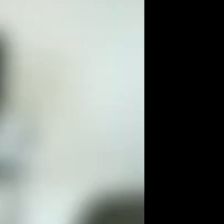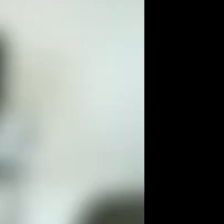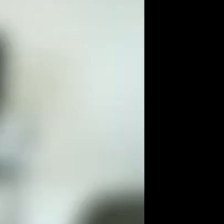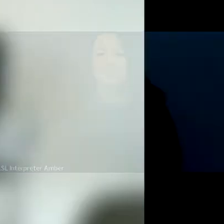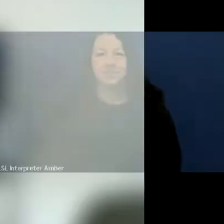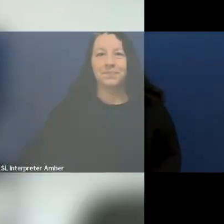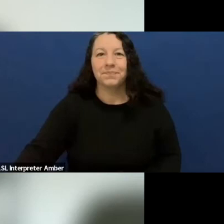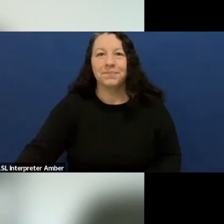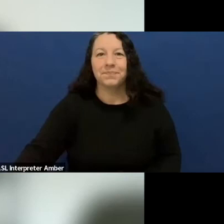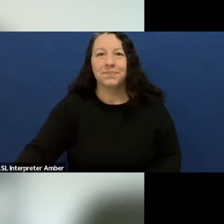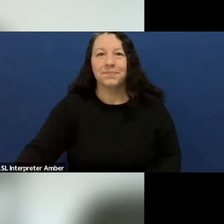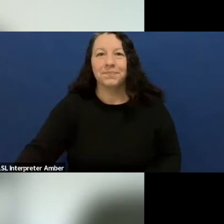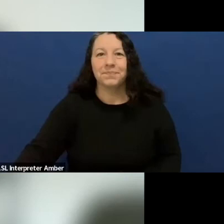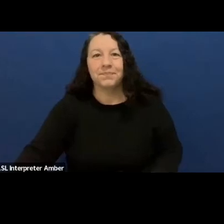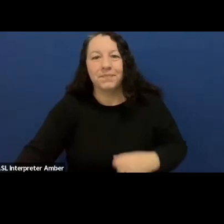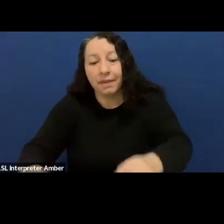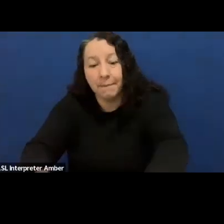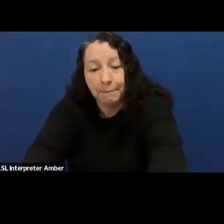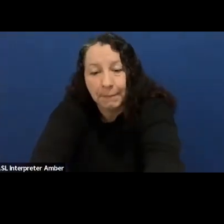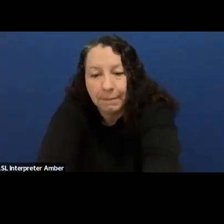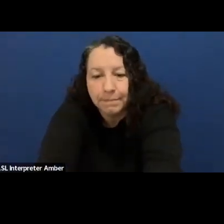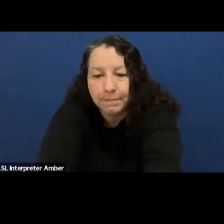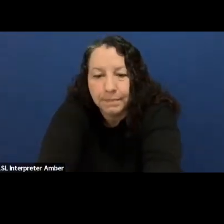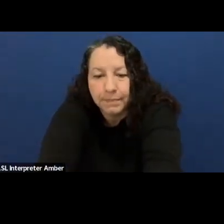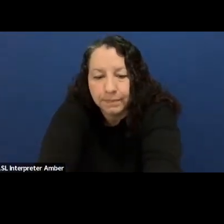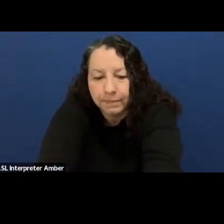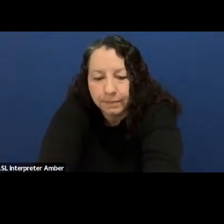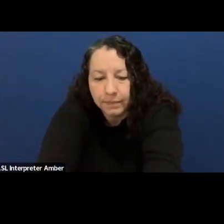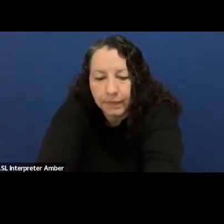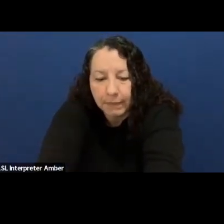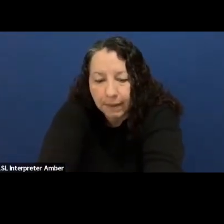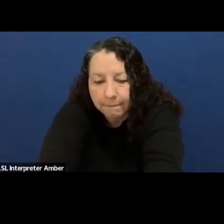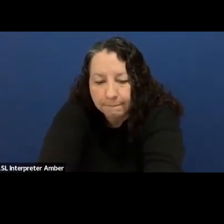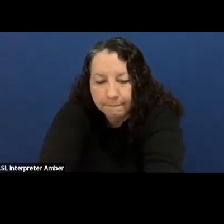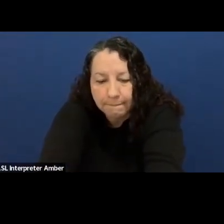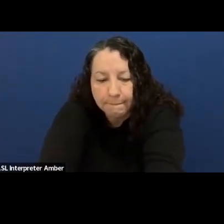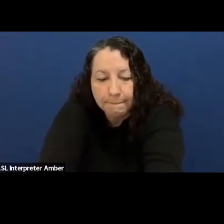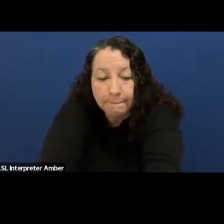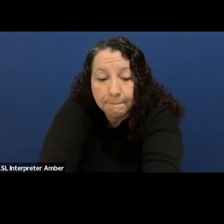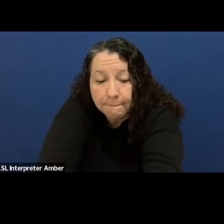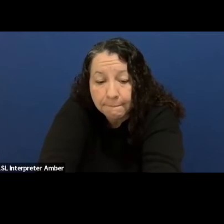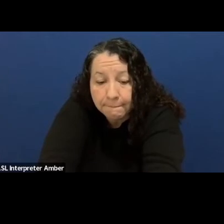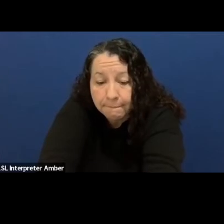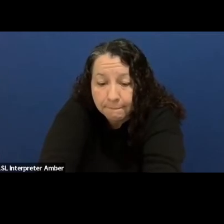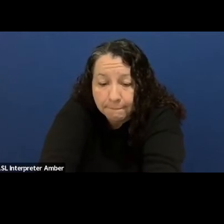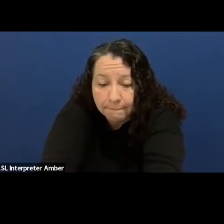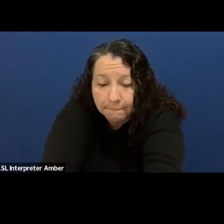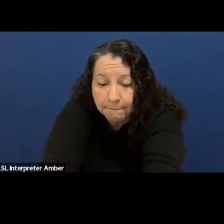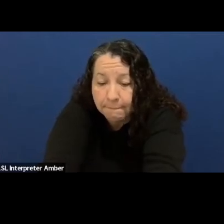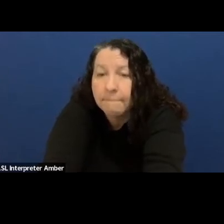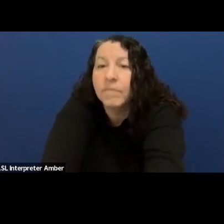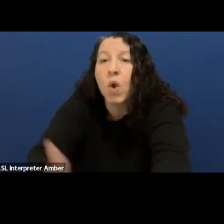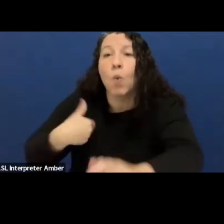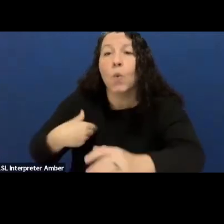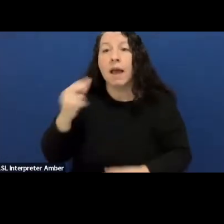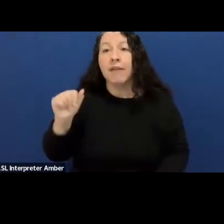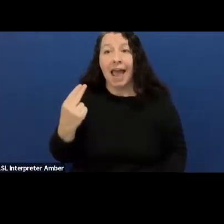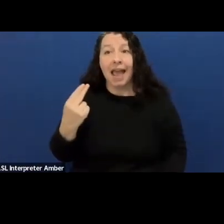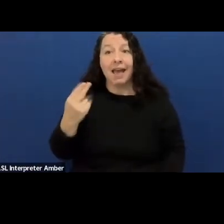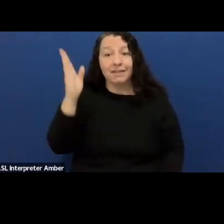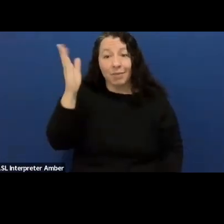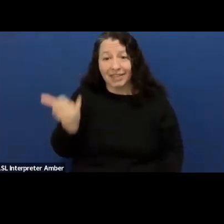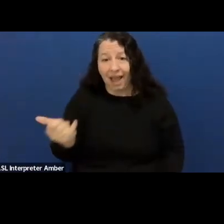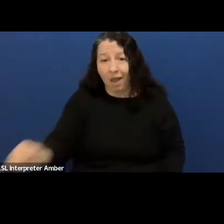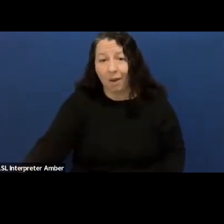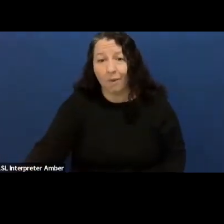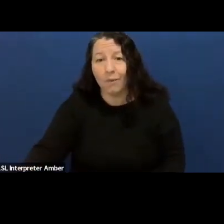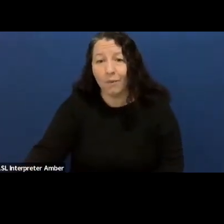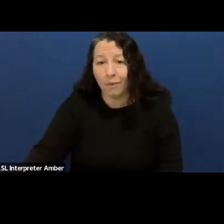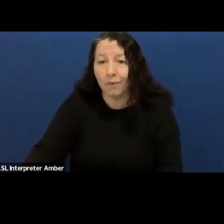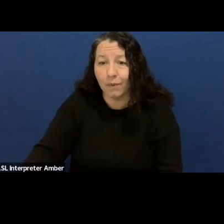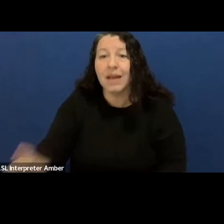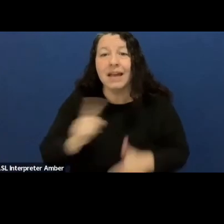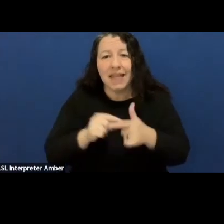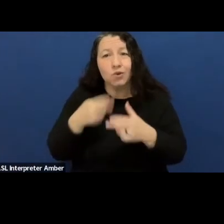I'll stop now and then happy to take questions. Thanks so much.